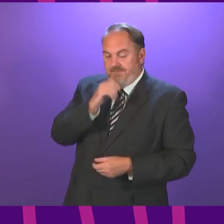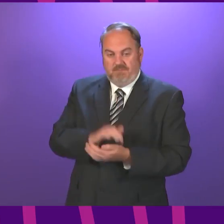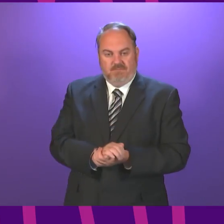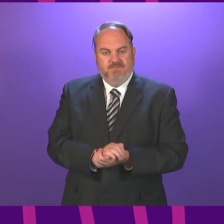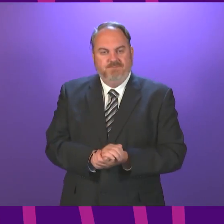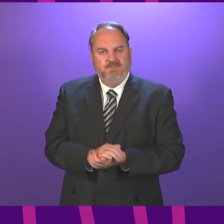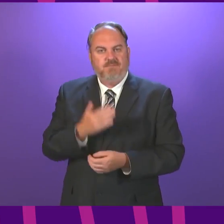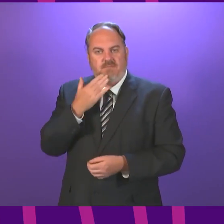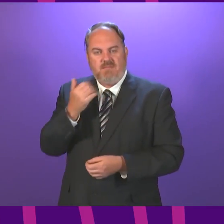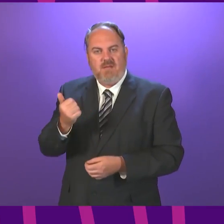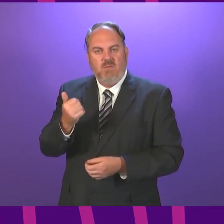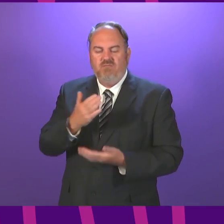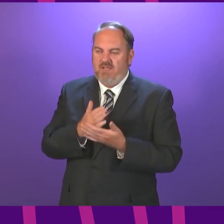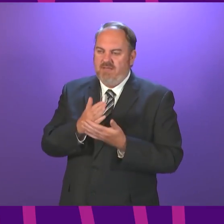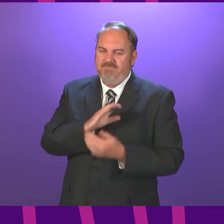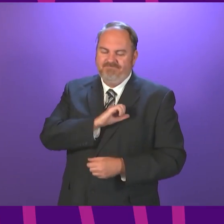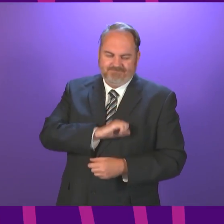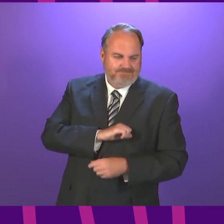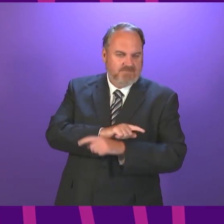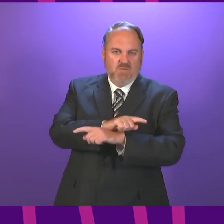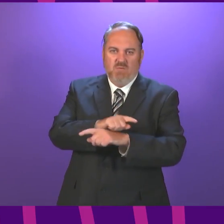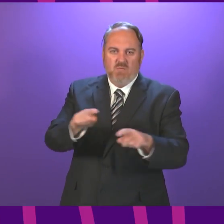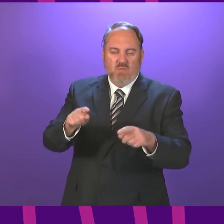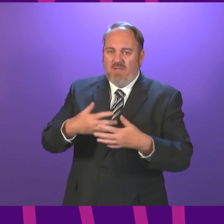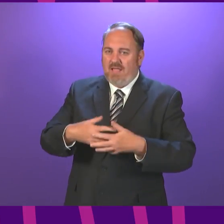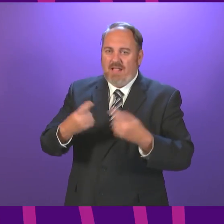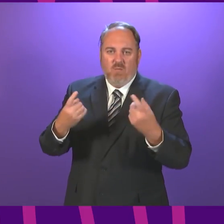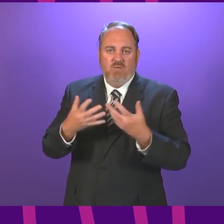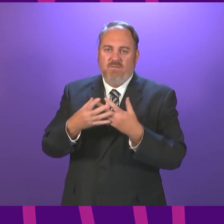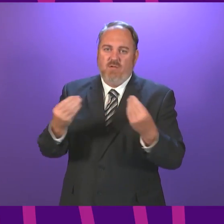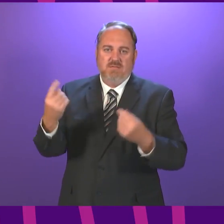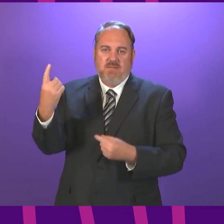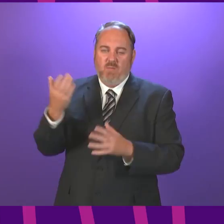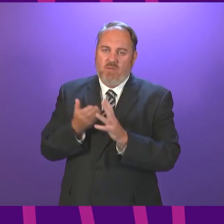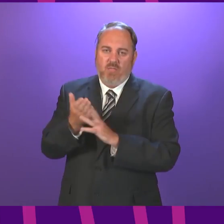I extend my condolences to everyone who has tragically lost a loved one to drug overdose.